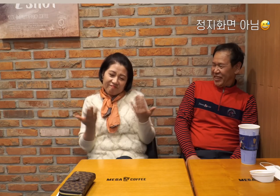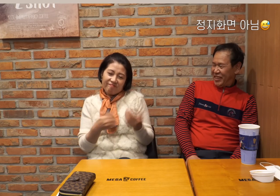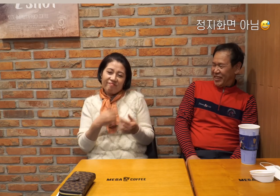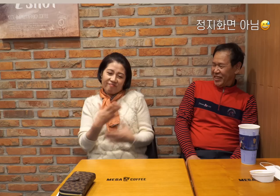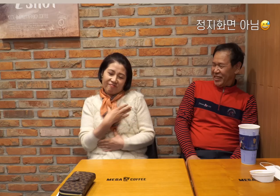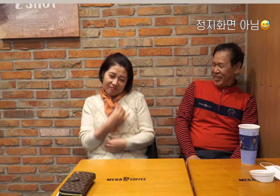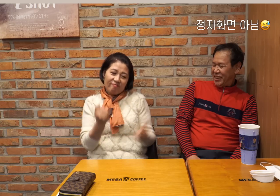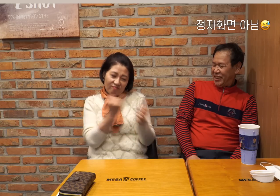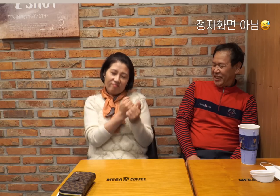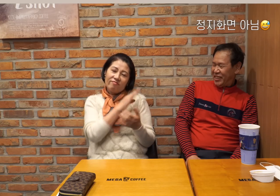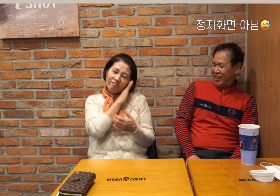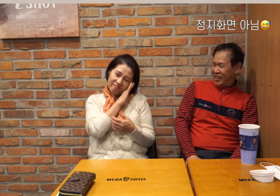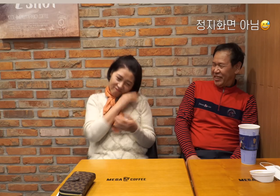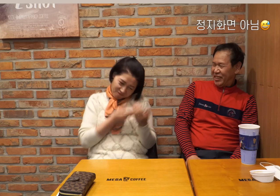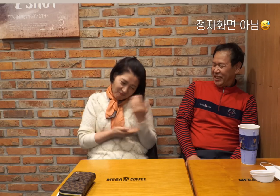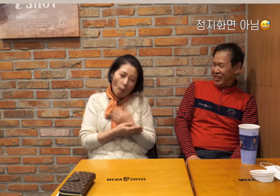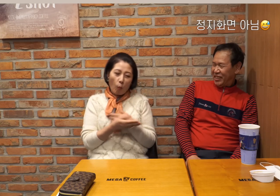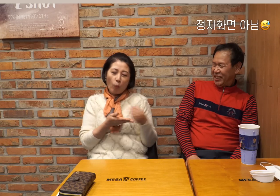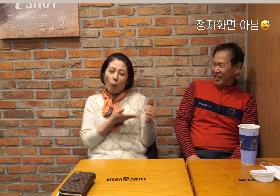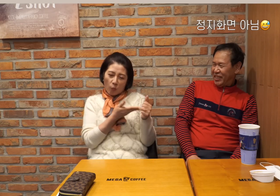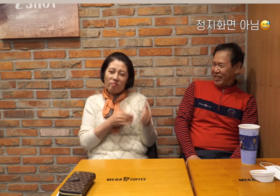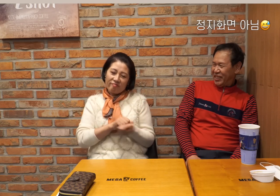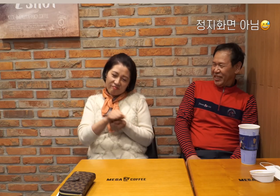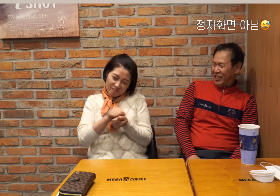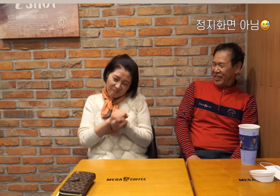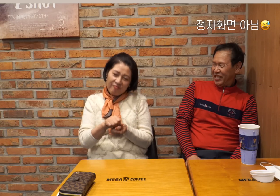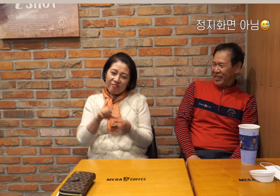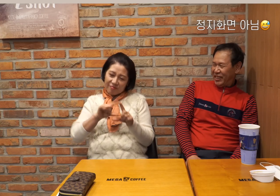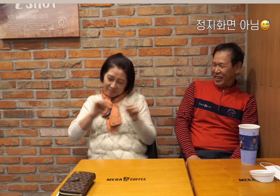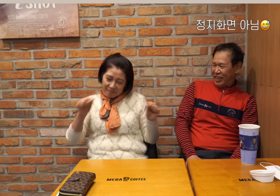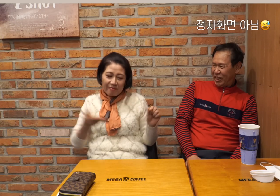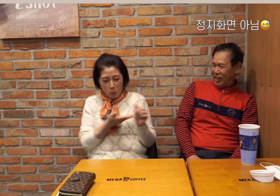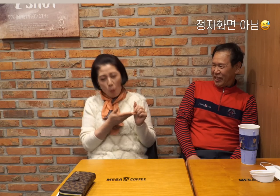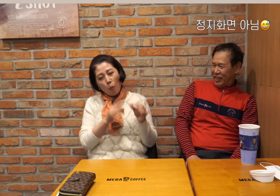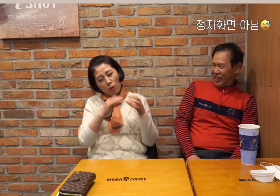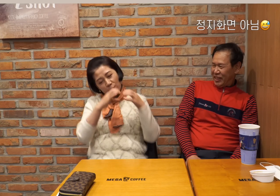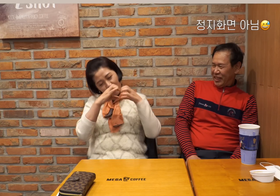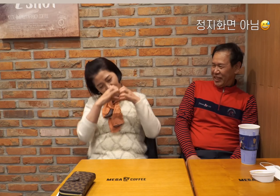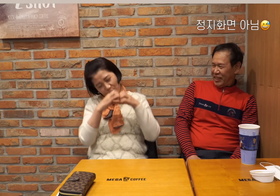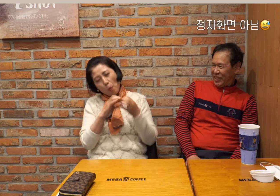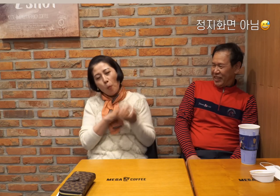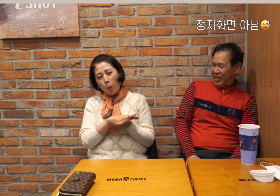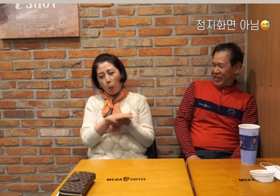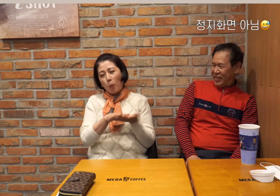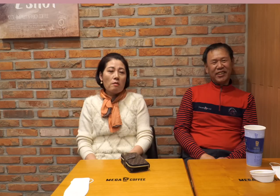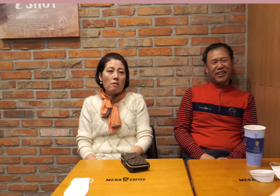So we started our married life. I do the laundry, I cook, and we love each other.